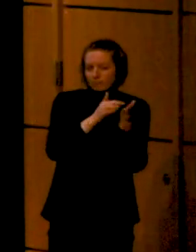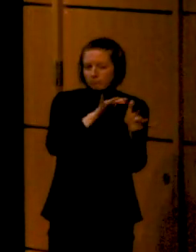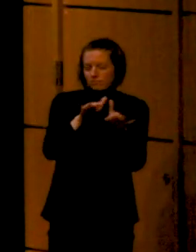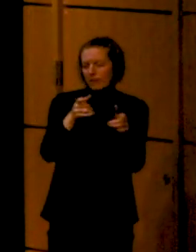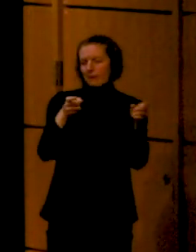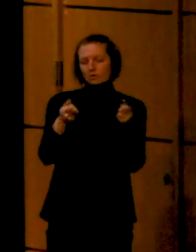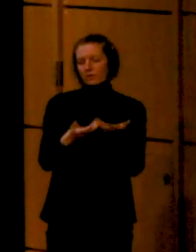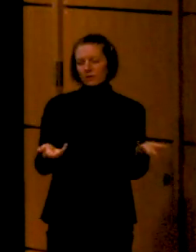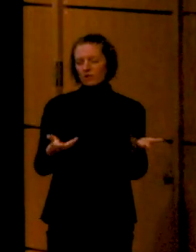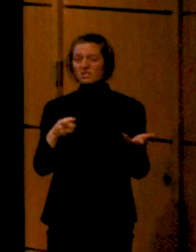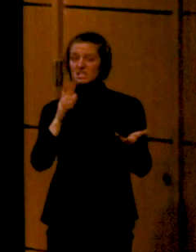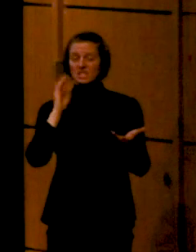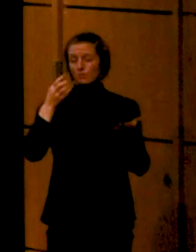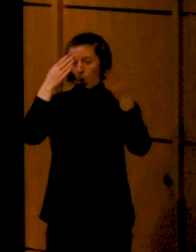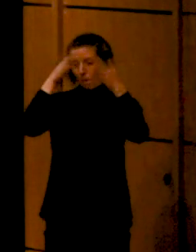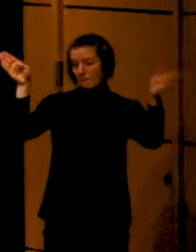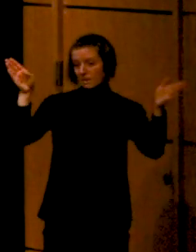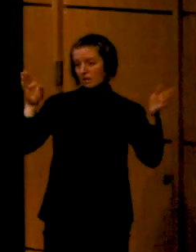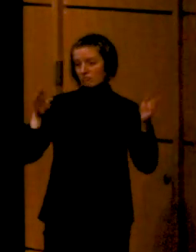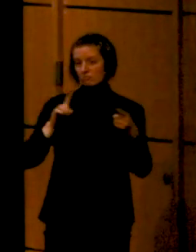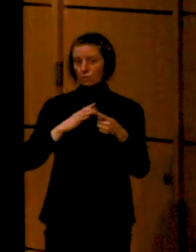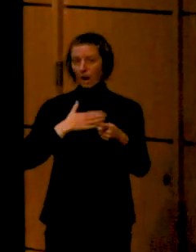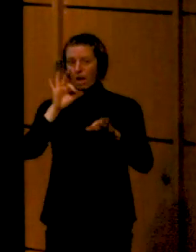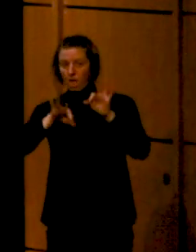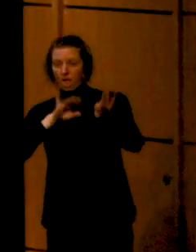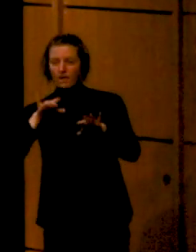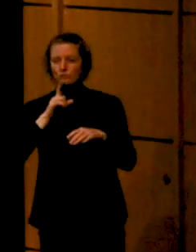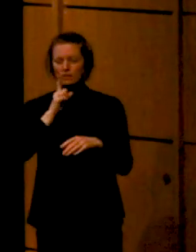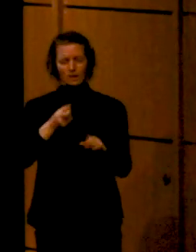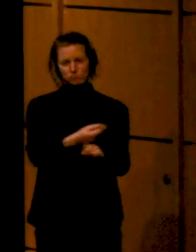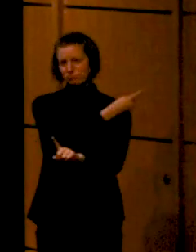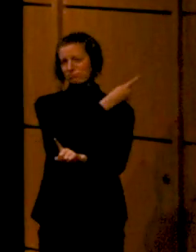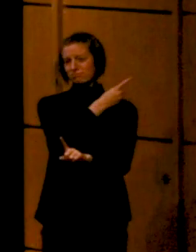was open to all kinds of wild suggestions.